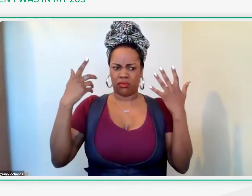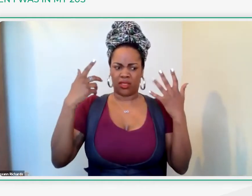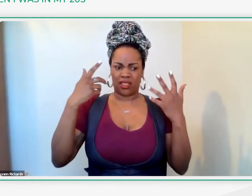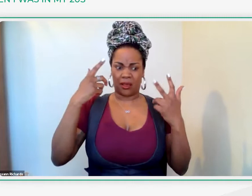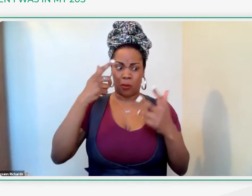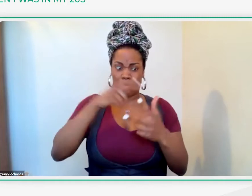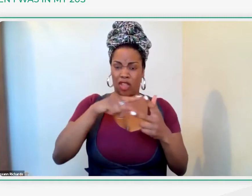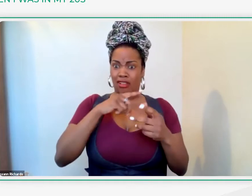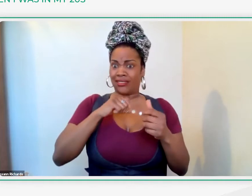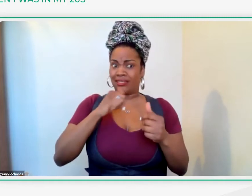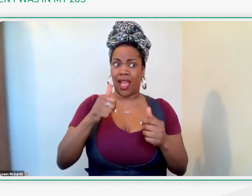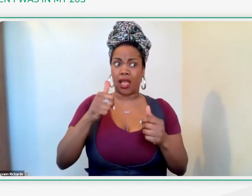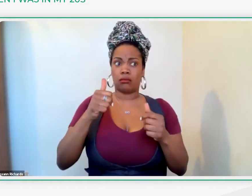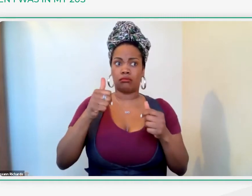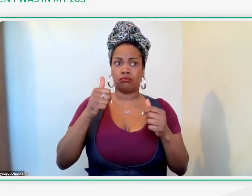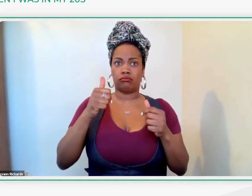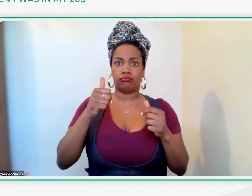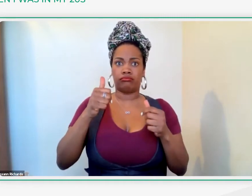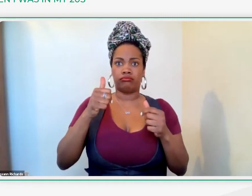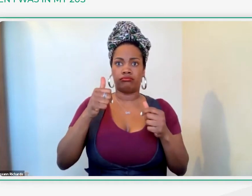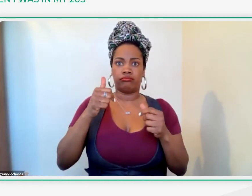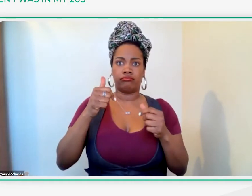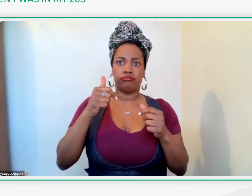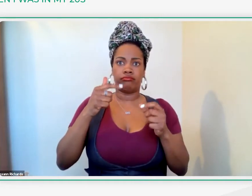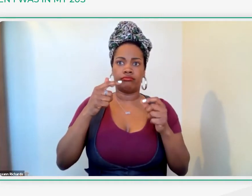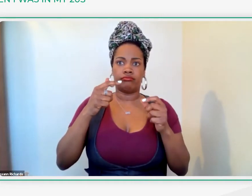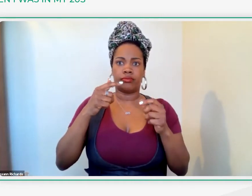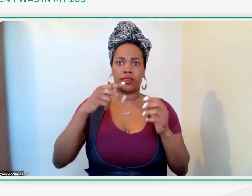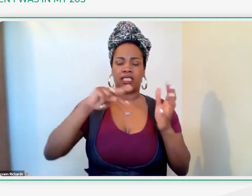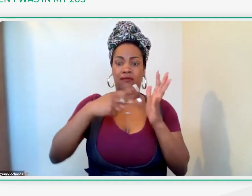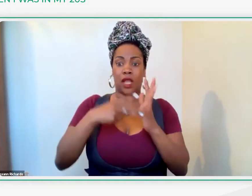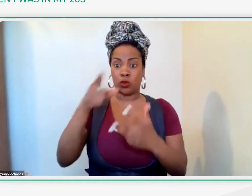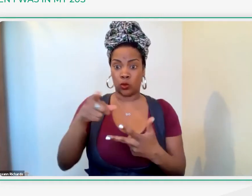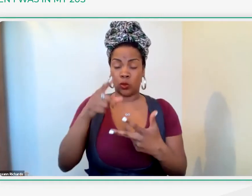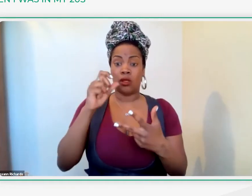There's 3 of them.